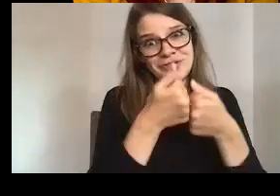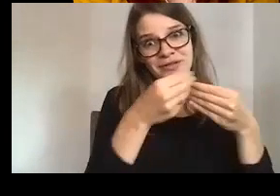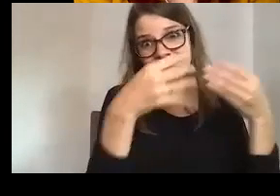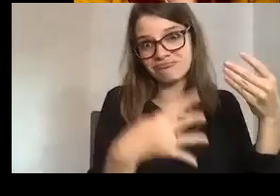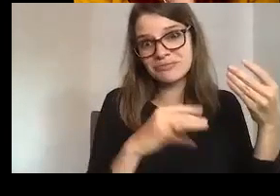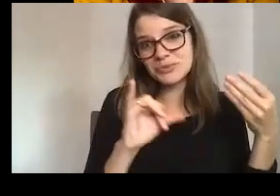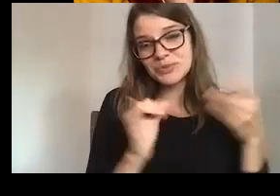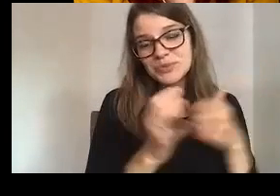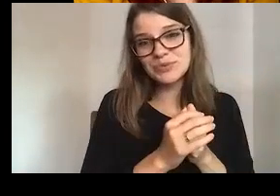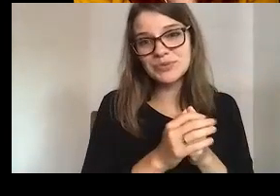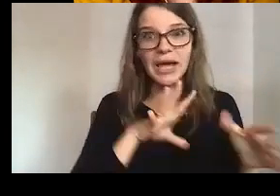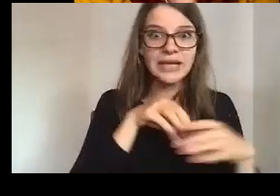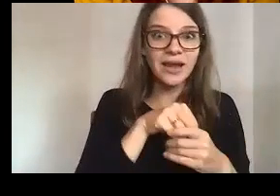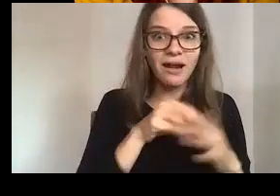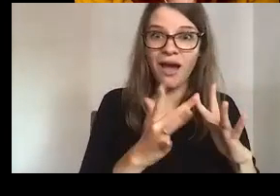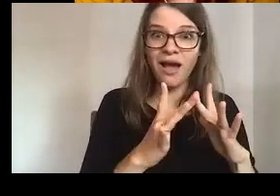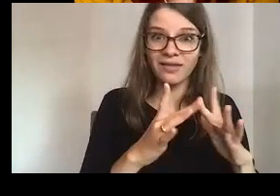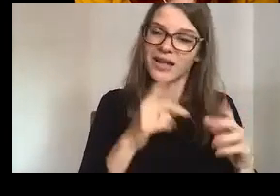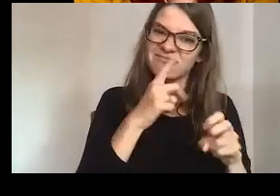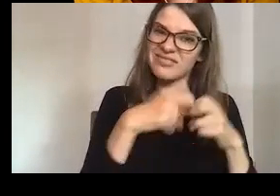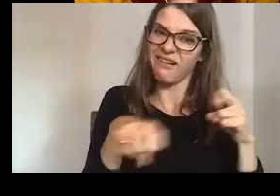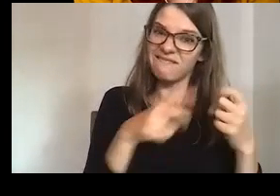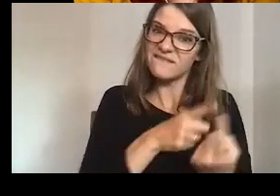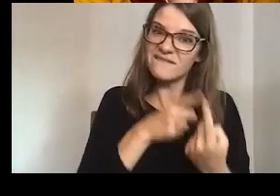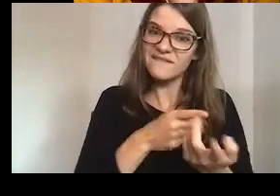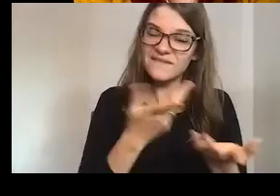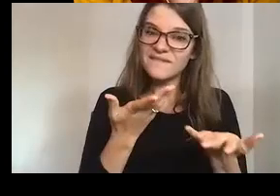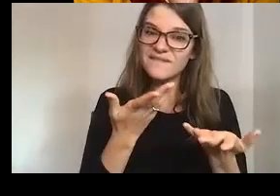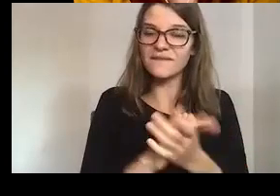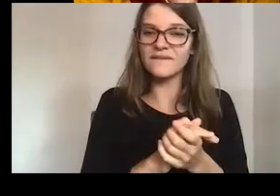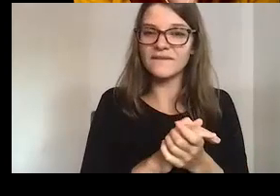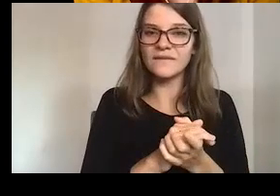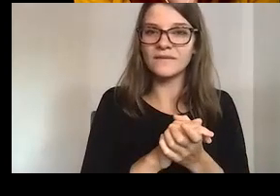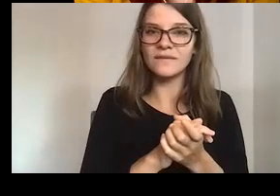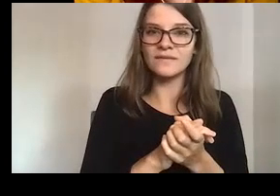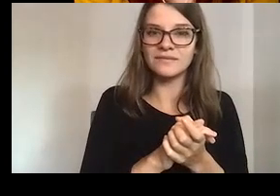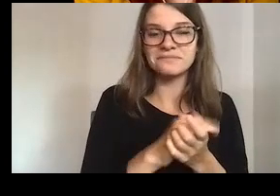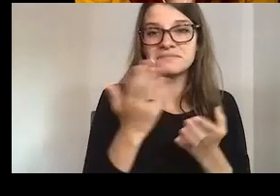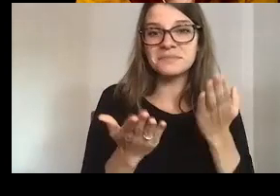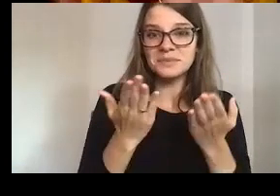engagement online can be really hard it can also be that you have no longer have direct